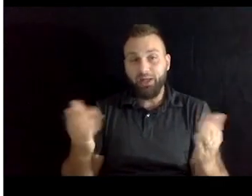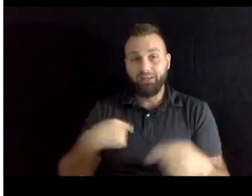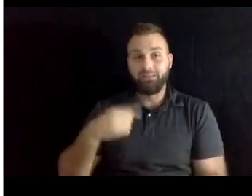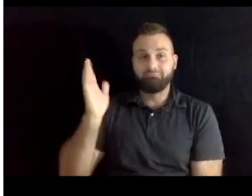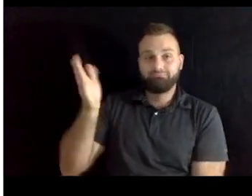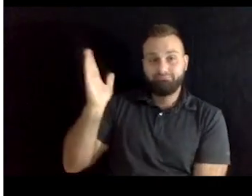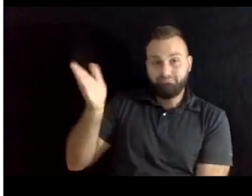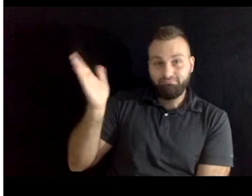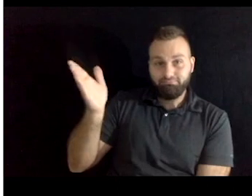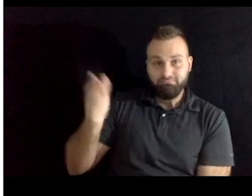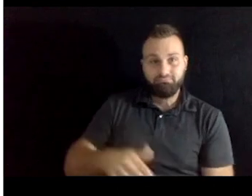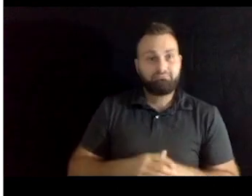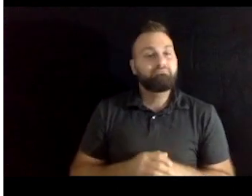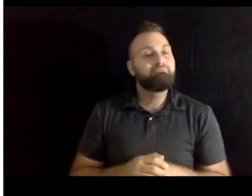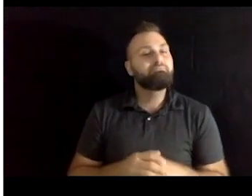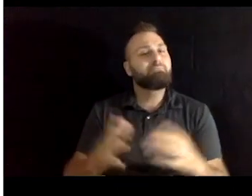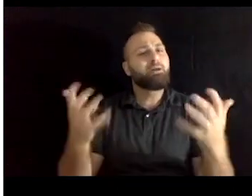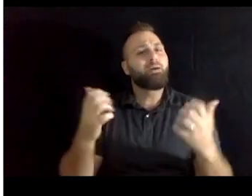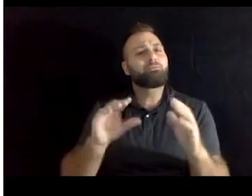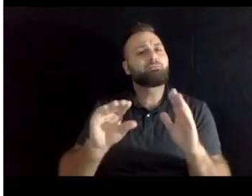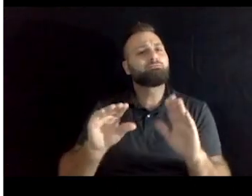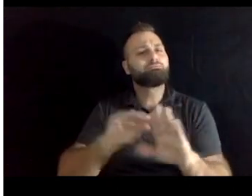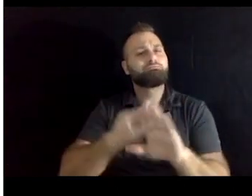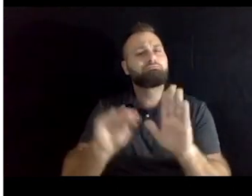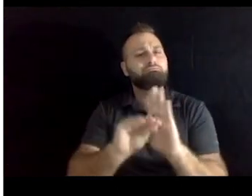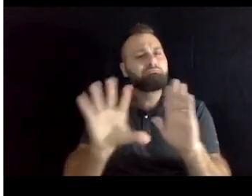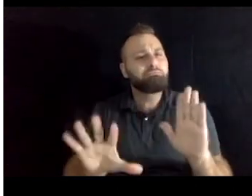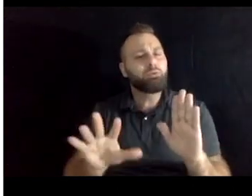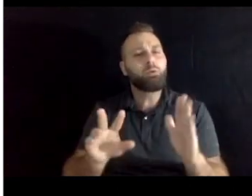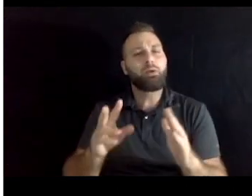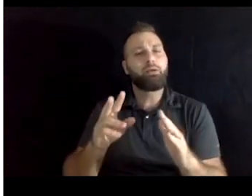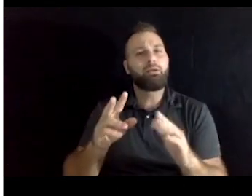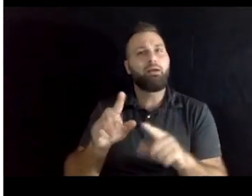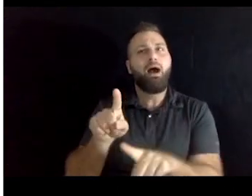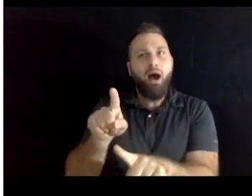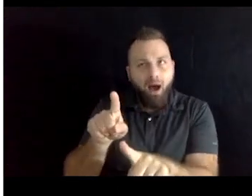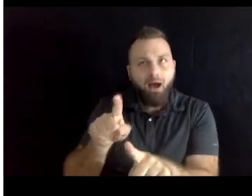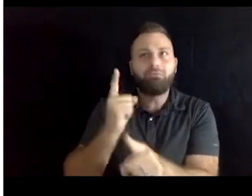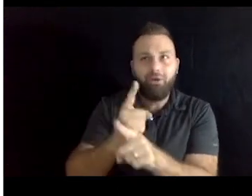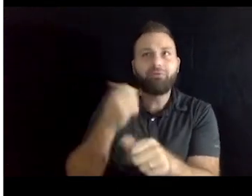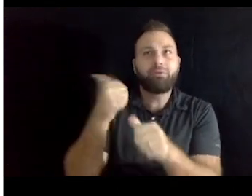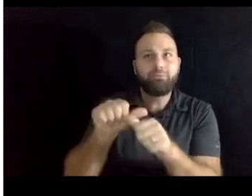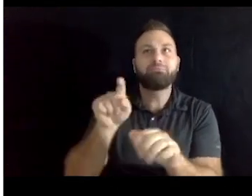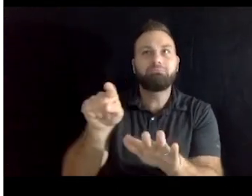but I want to state these up front so that you can look for them. The first one is that employment